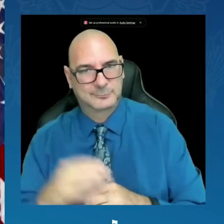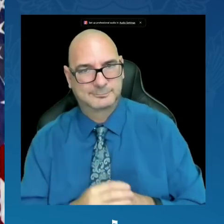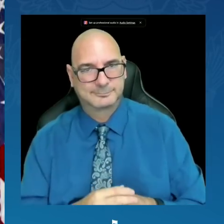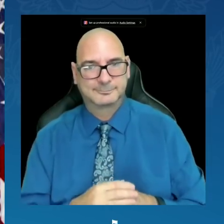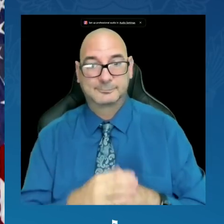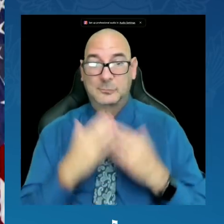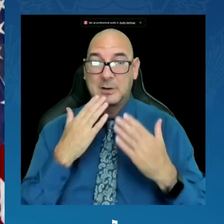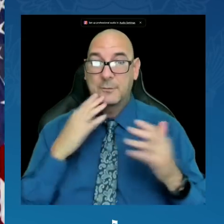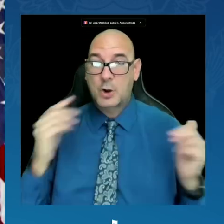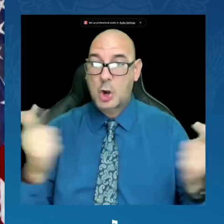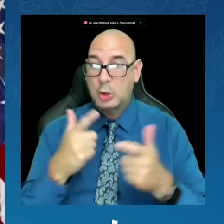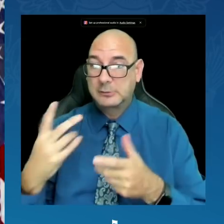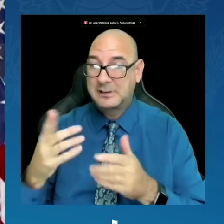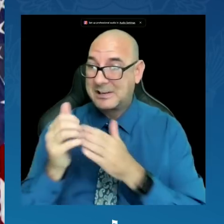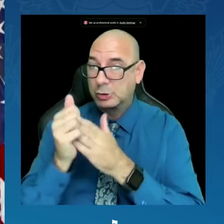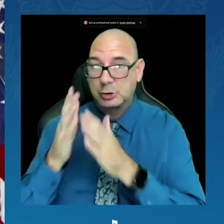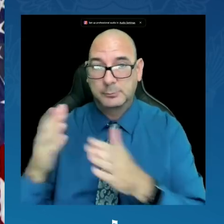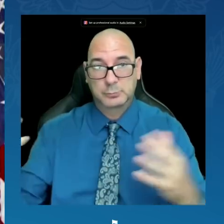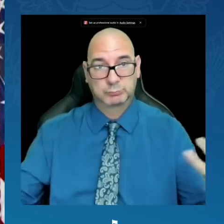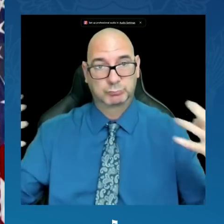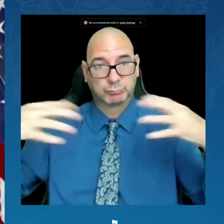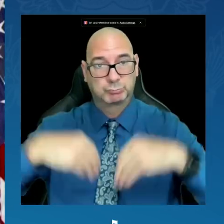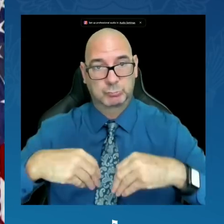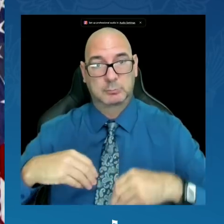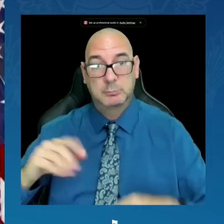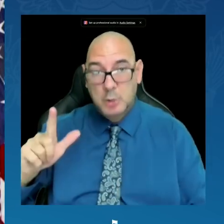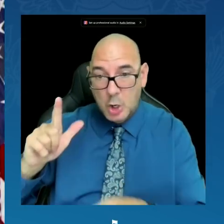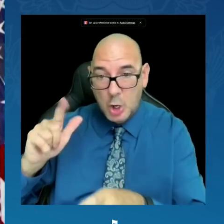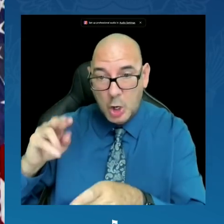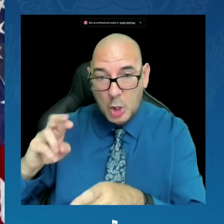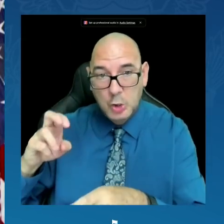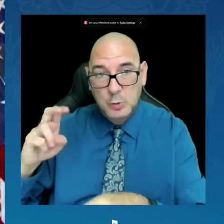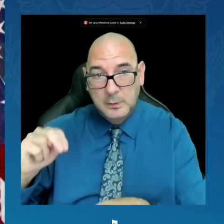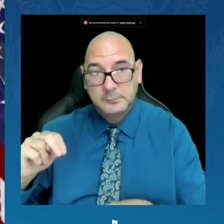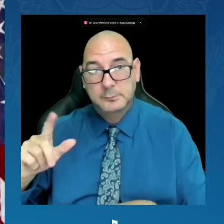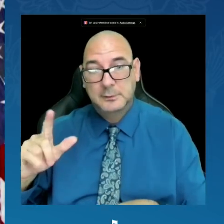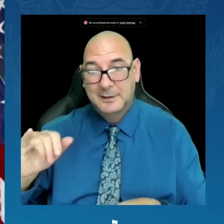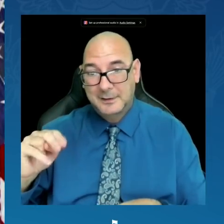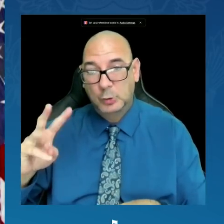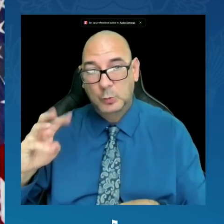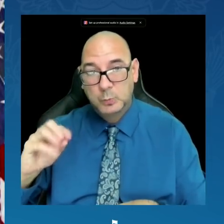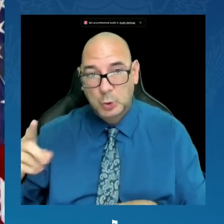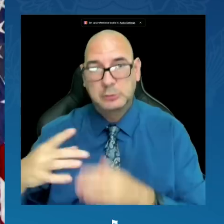Where are you? Lauren. I have seen you when the cameras are on